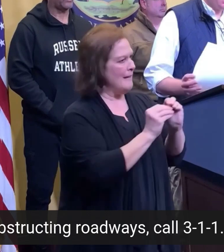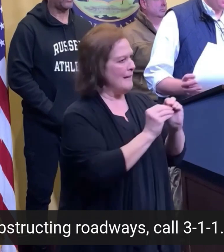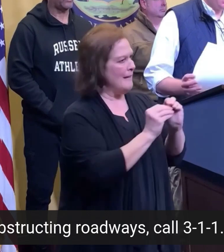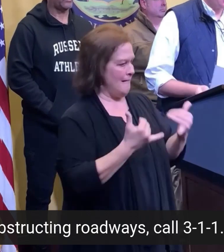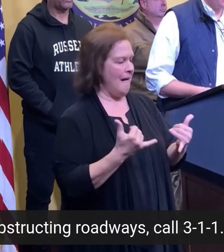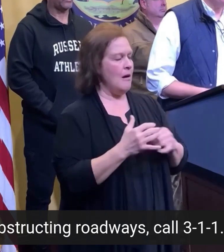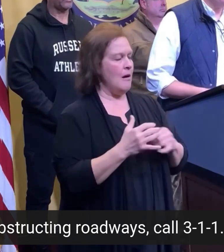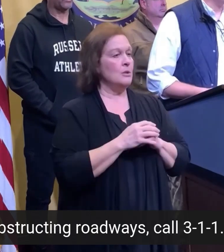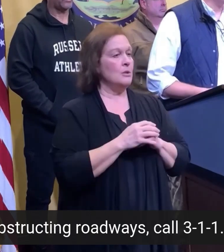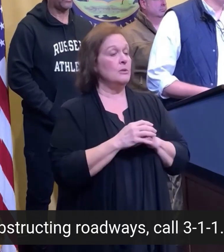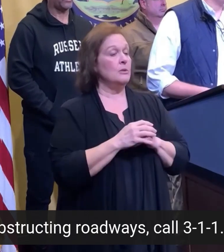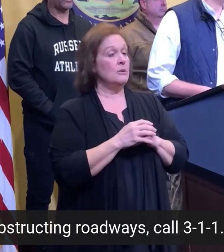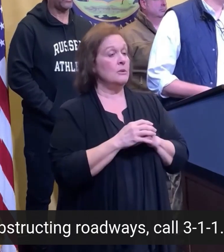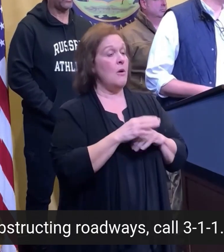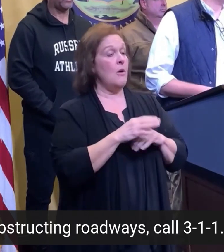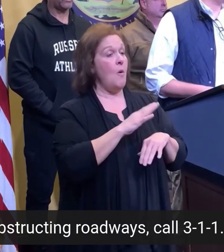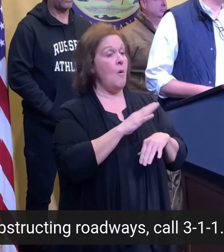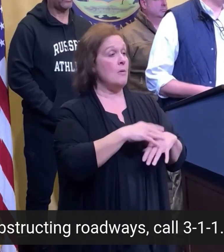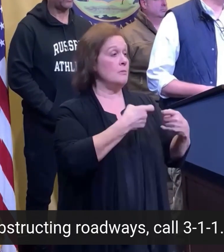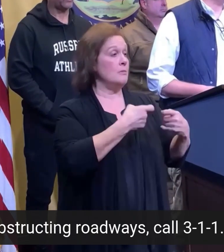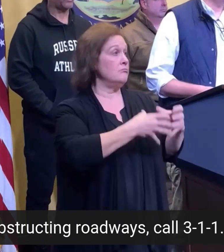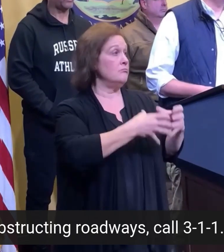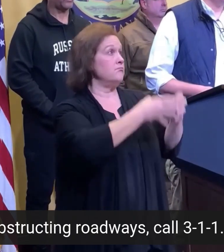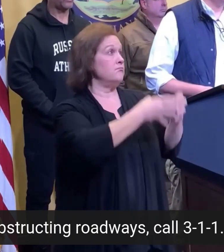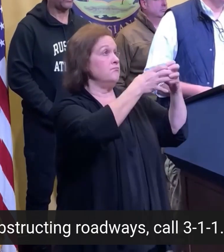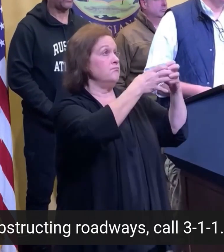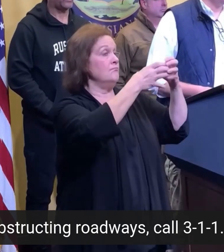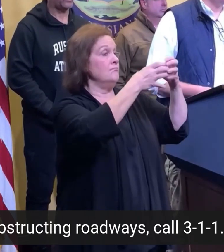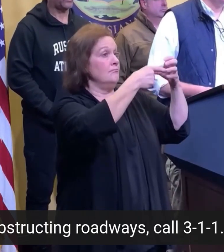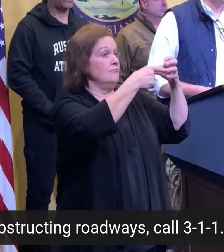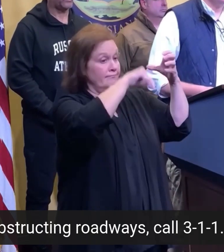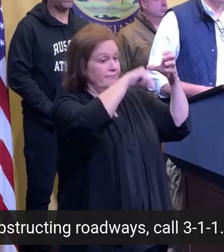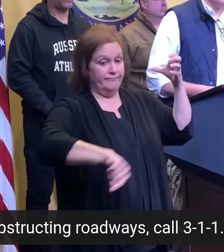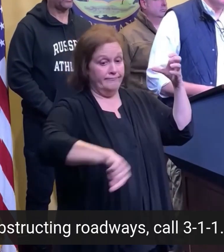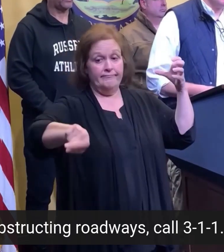the transmission side that's bringing power to the city the distribution system is the power